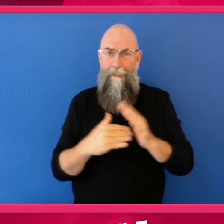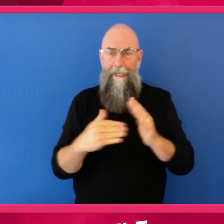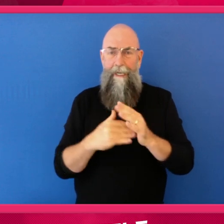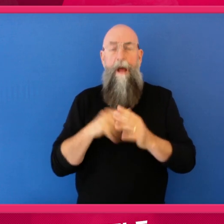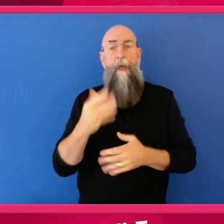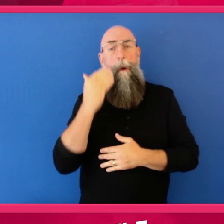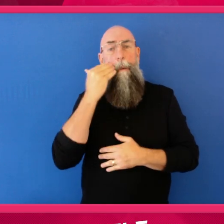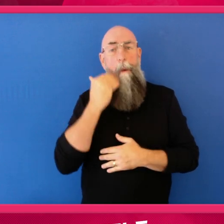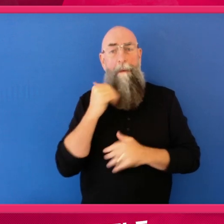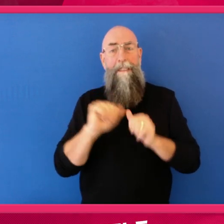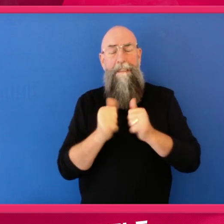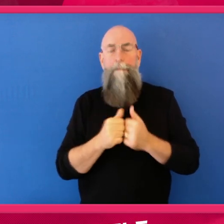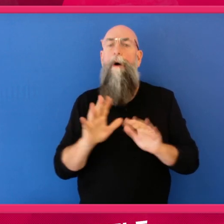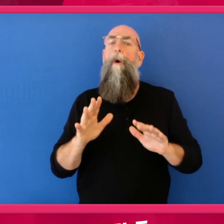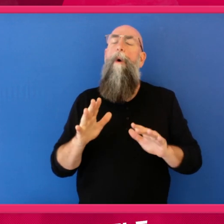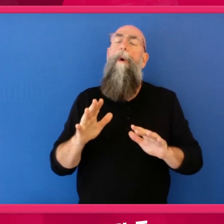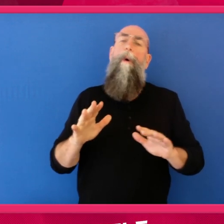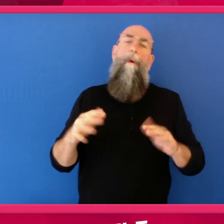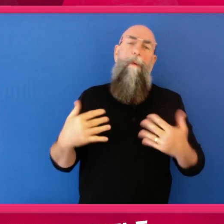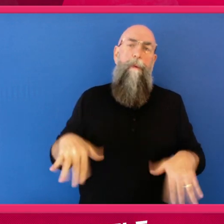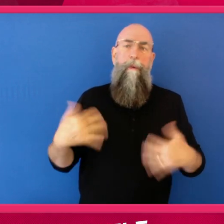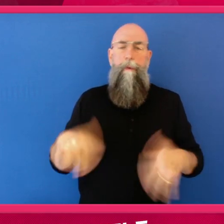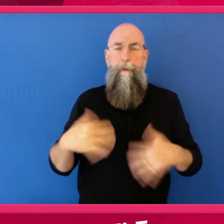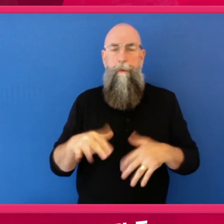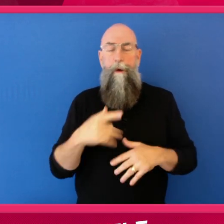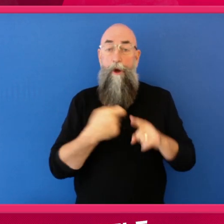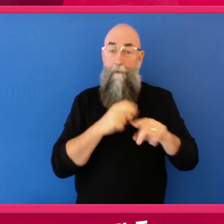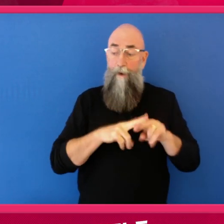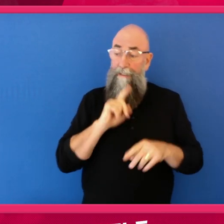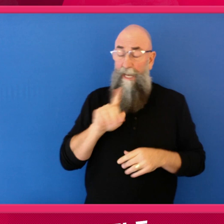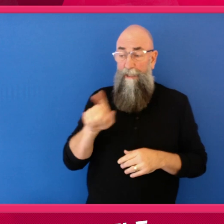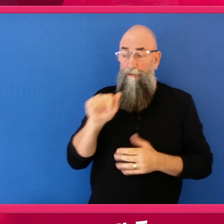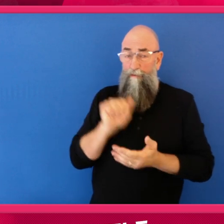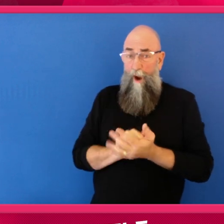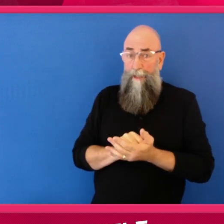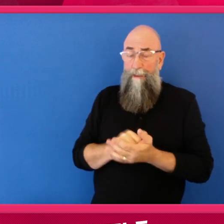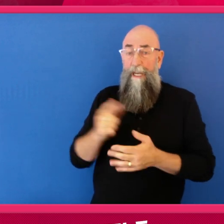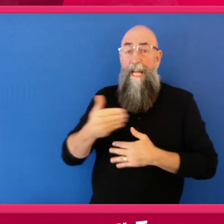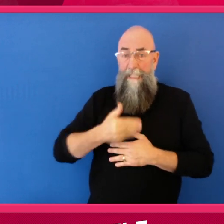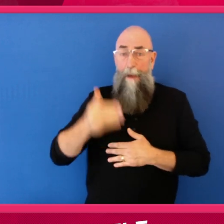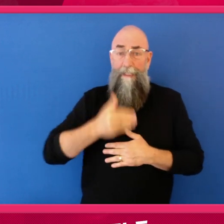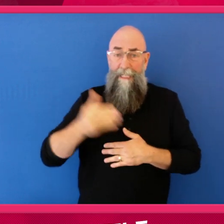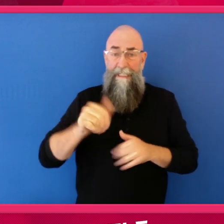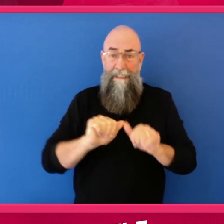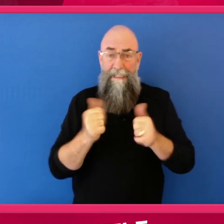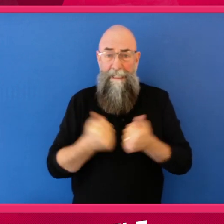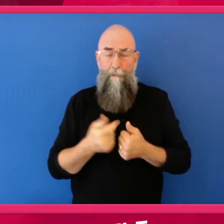Kurt Fearnley: They, to get four wins, the table tennis team are so great. I love hearing